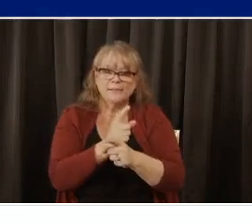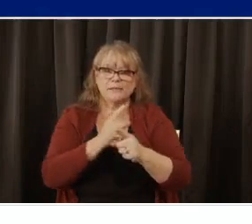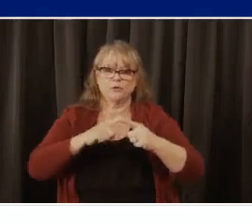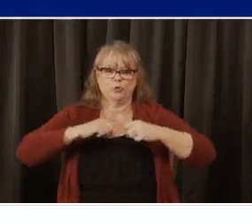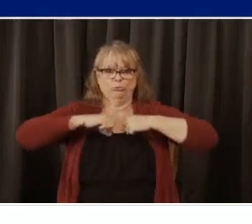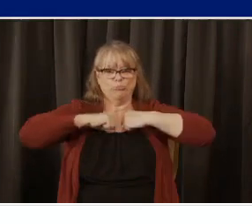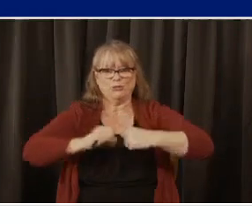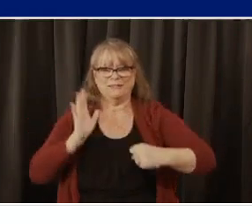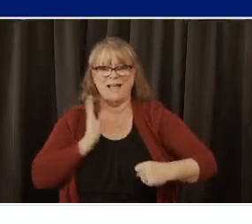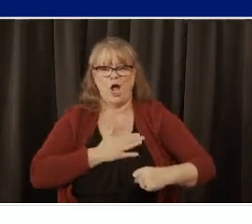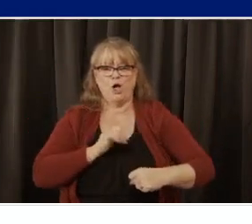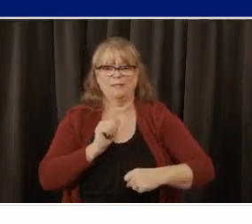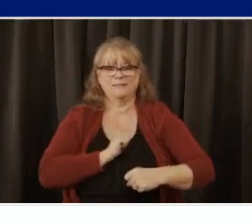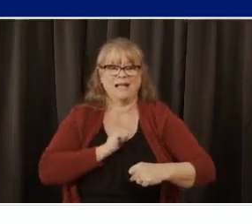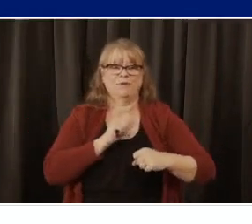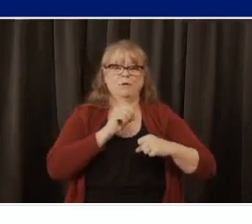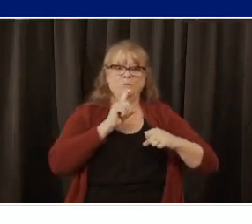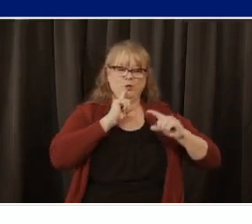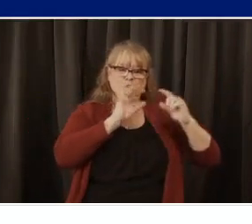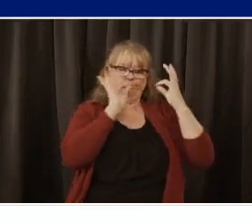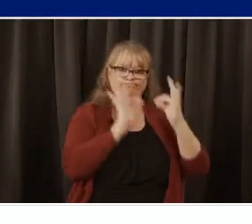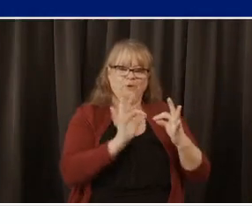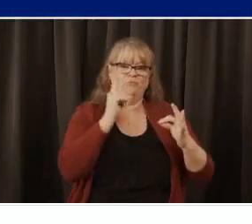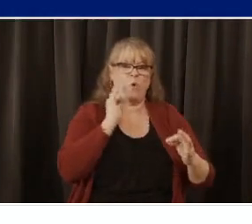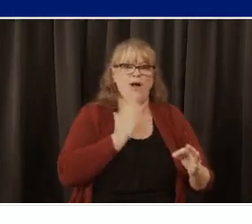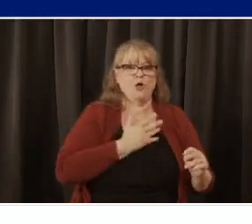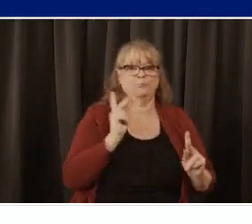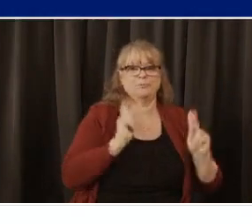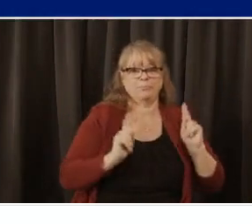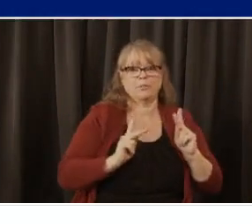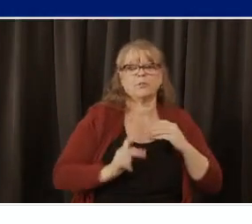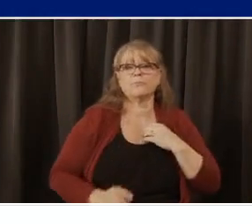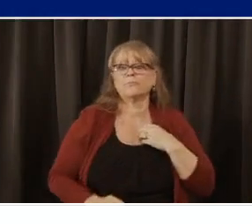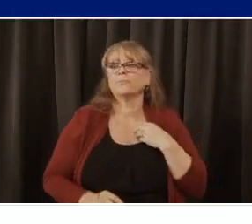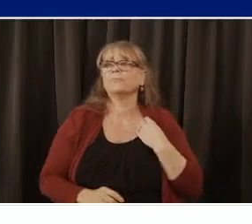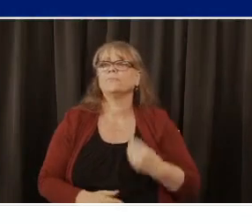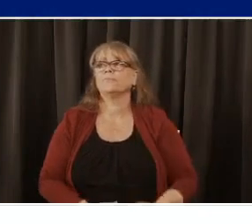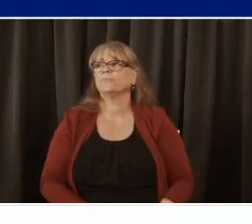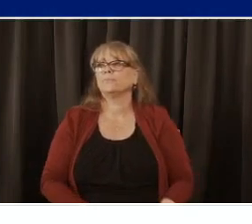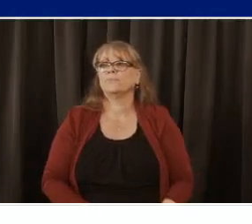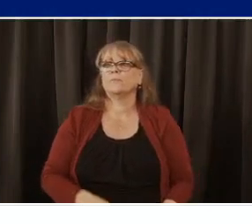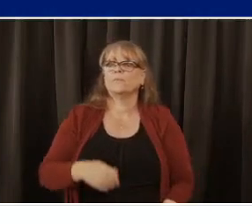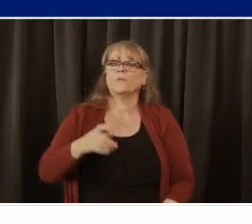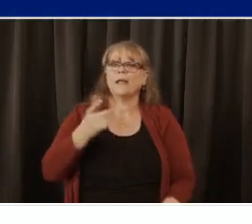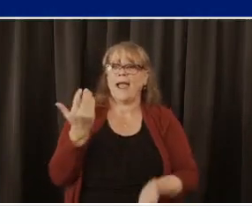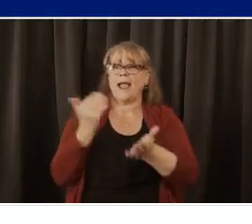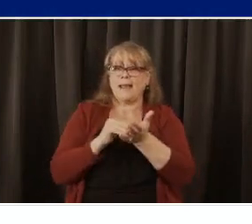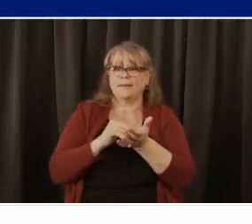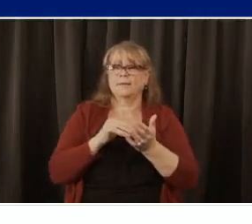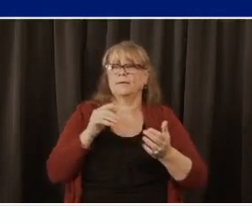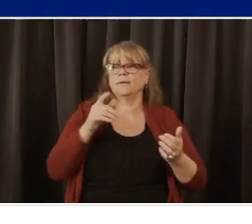As we bought these supplies from new manufacturers, new suppliers,